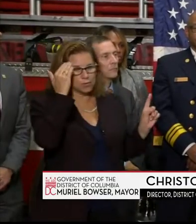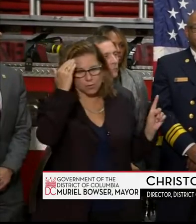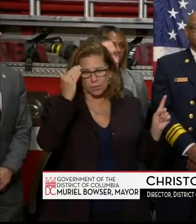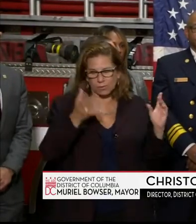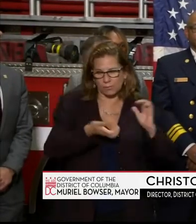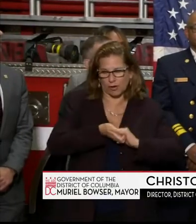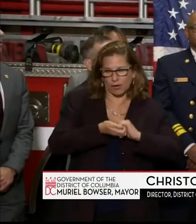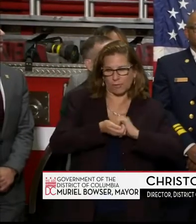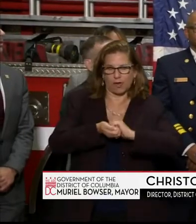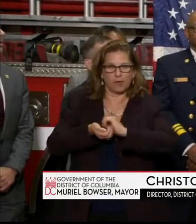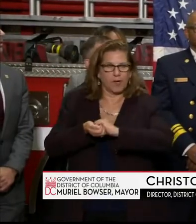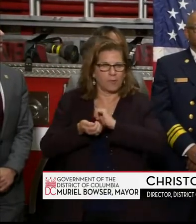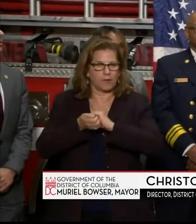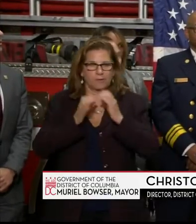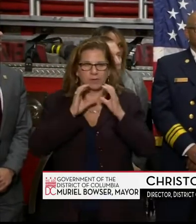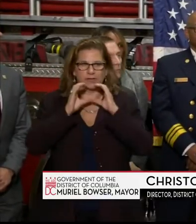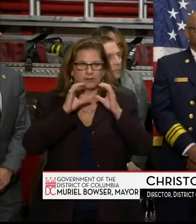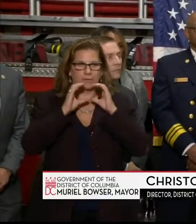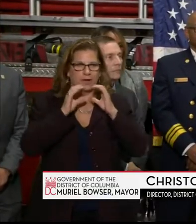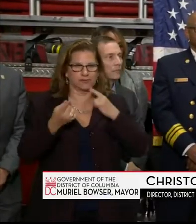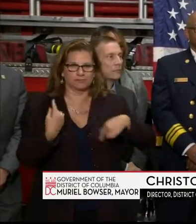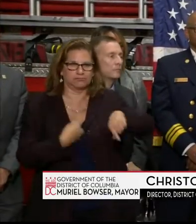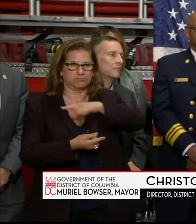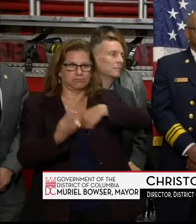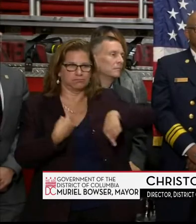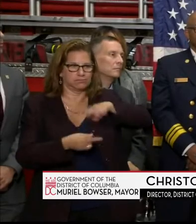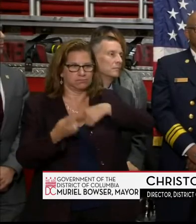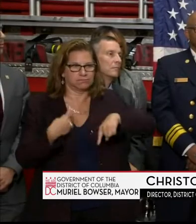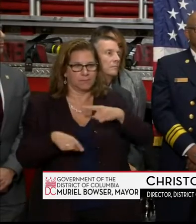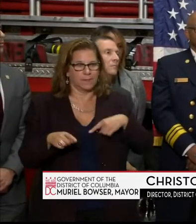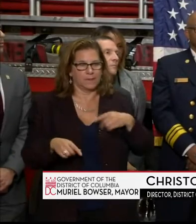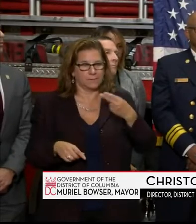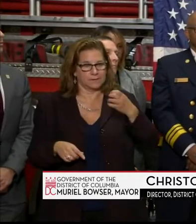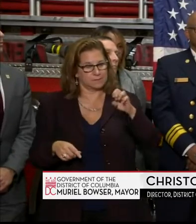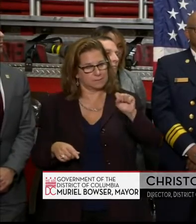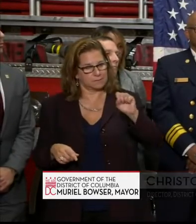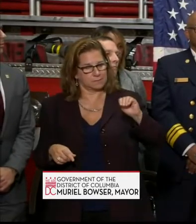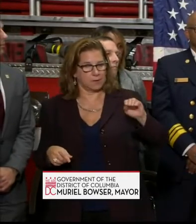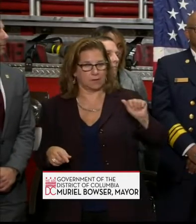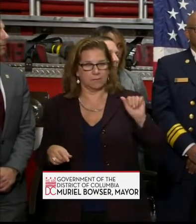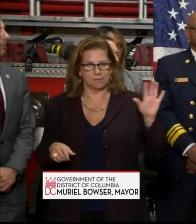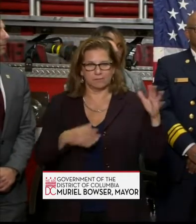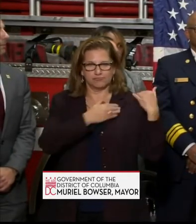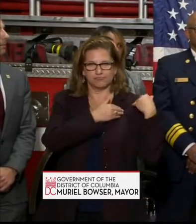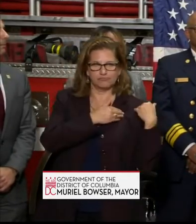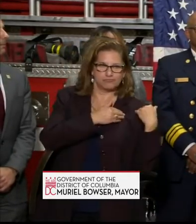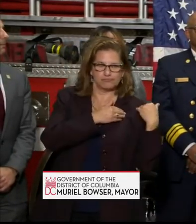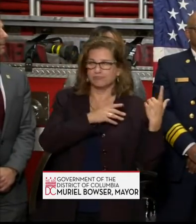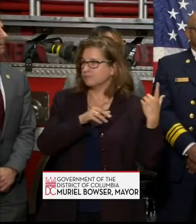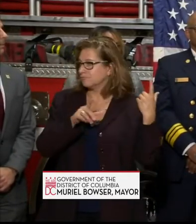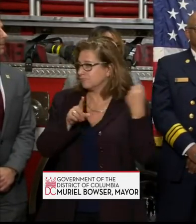ACTIONS THAT WE NEED TO TAKE AHEAD OF HURRICANE FLORENCE MAKING LANDFALL. AS OF THIS MORNING, AS THE MAYOR